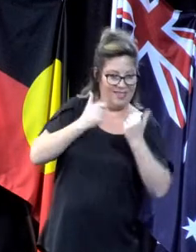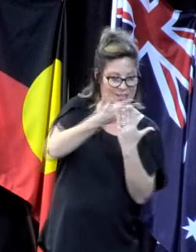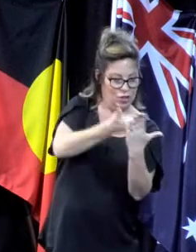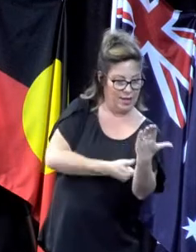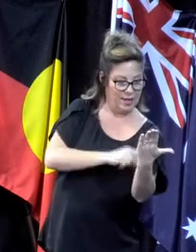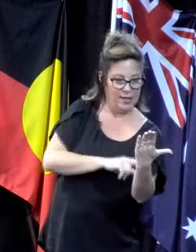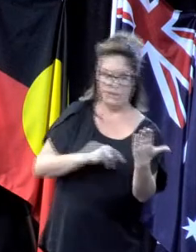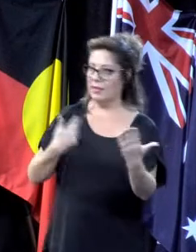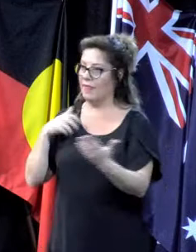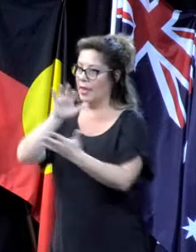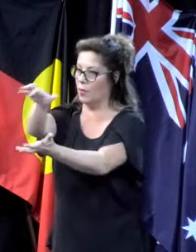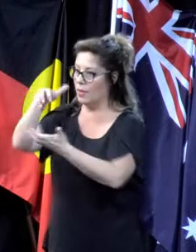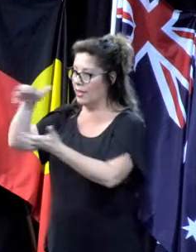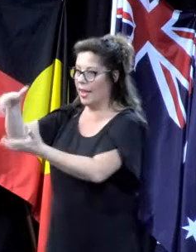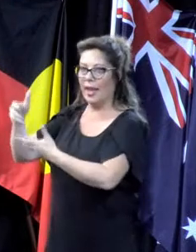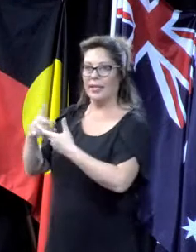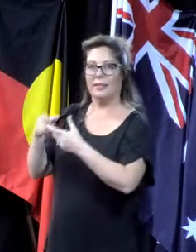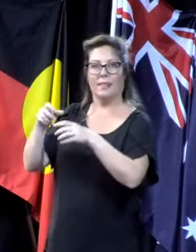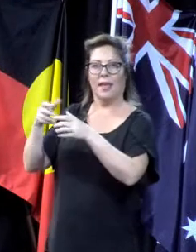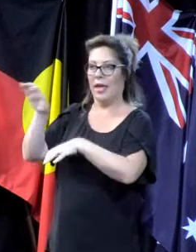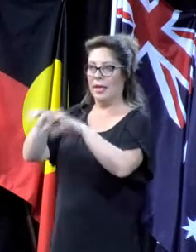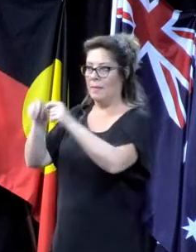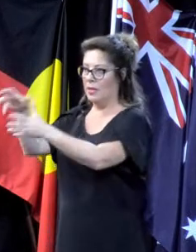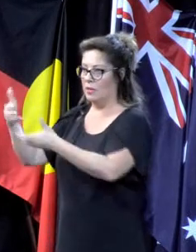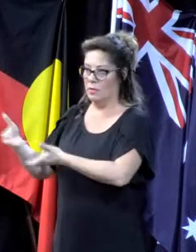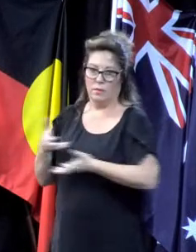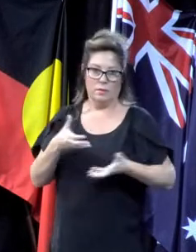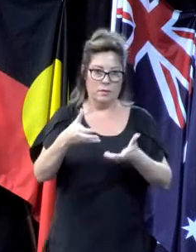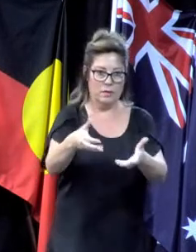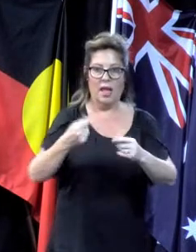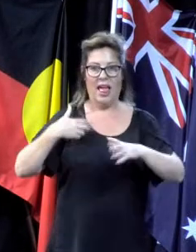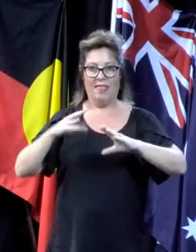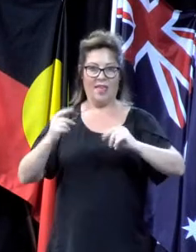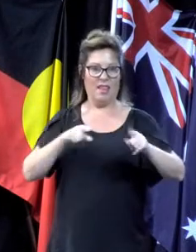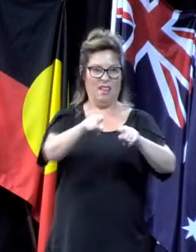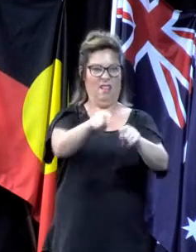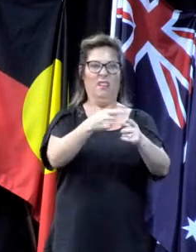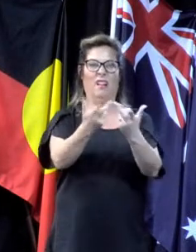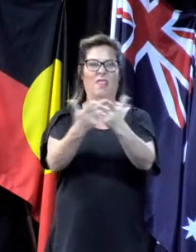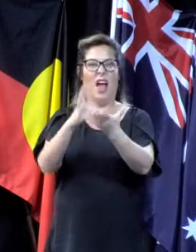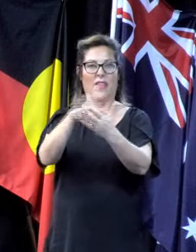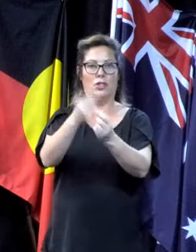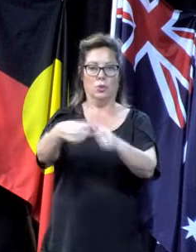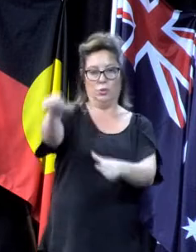for his group to conduct the experiment, to take photos of the experiment taking place and, then, sequencing those